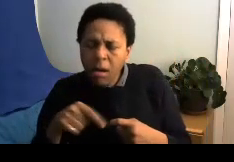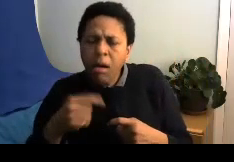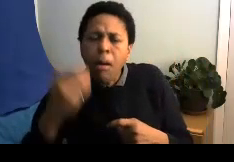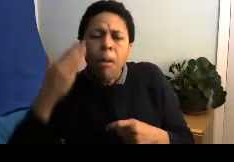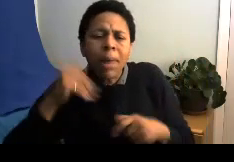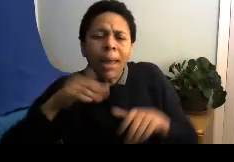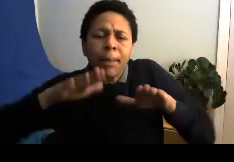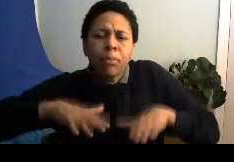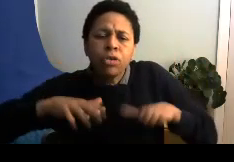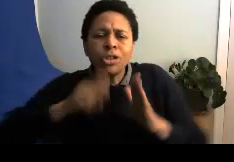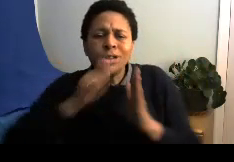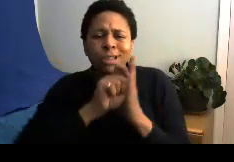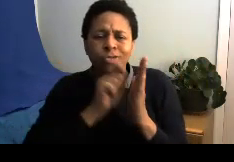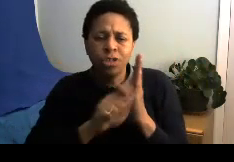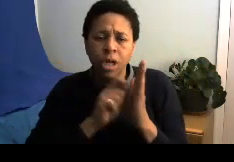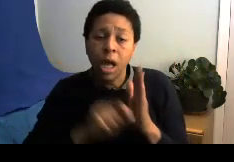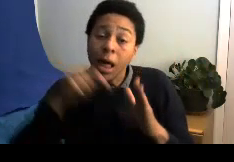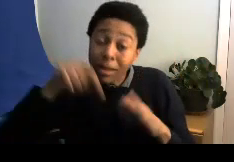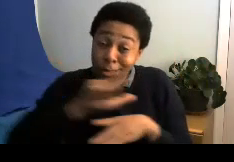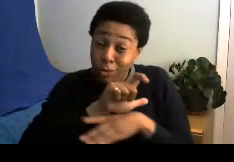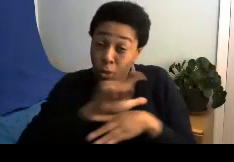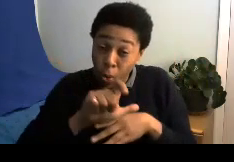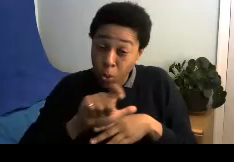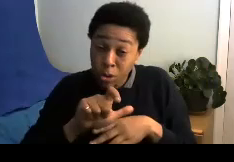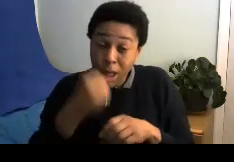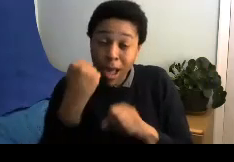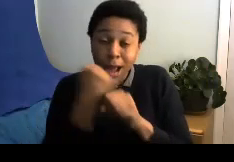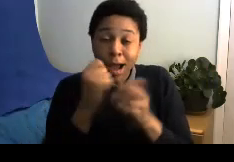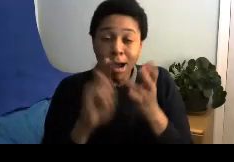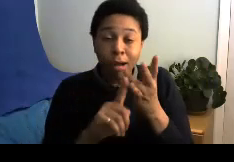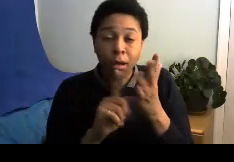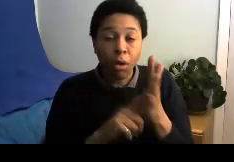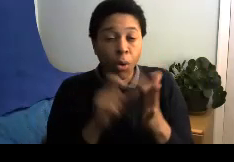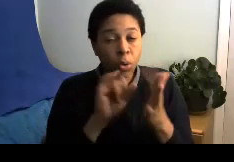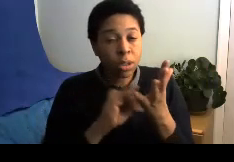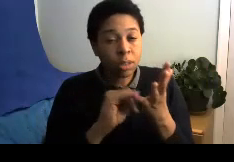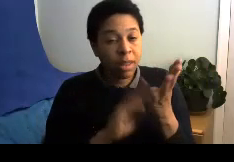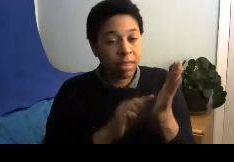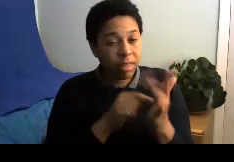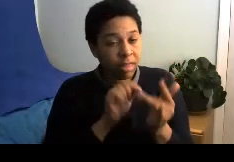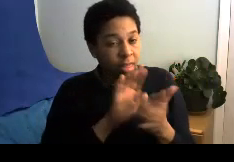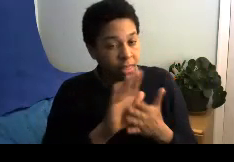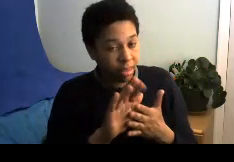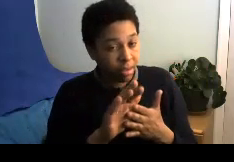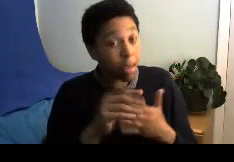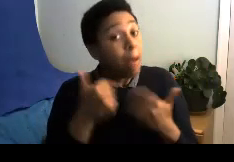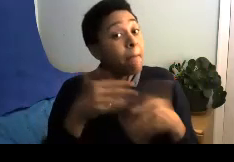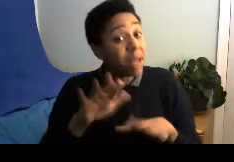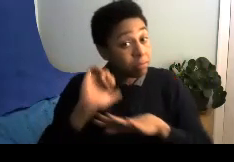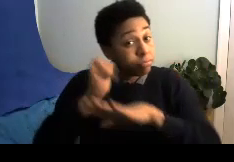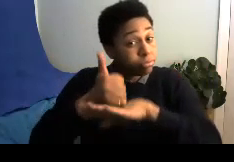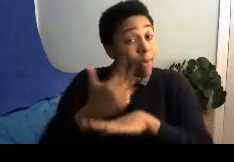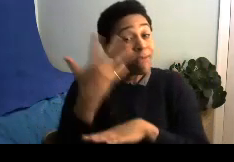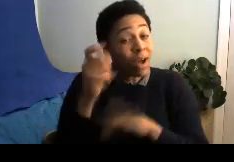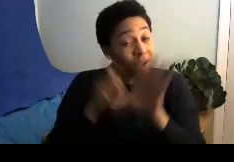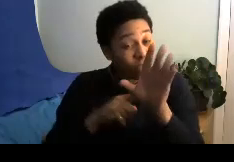course at Goldsmiths has been around for about five years. And when I applied, when I started my application, I found that I'd